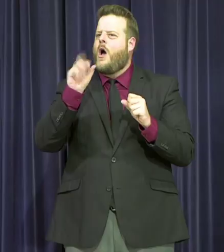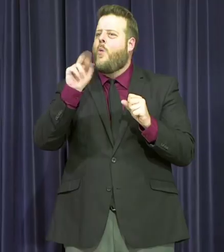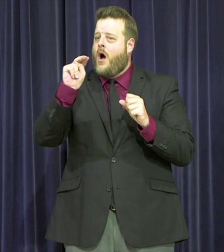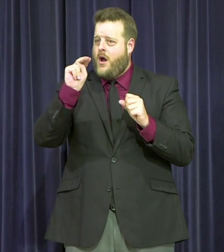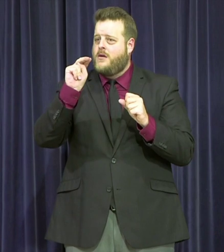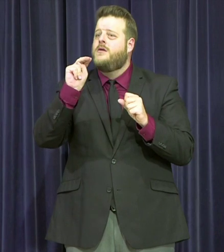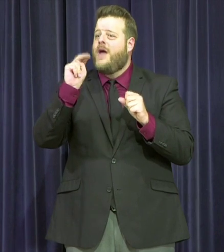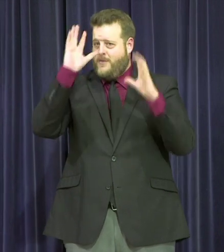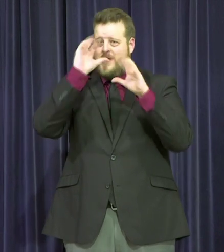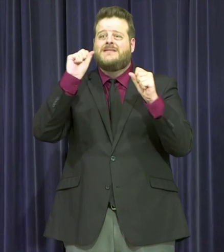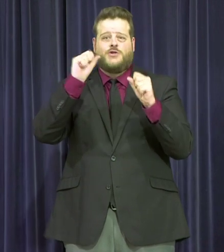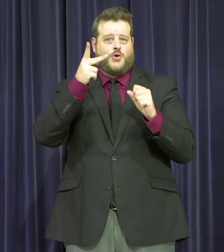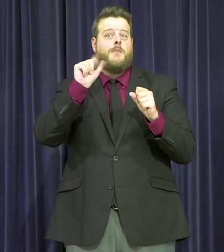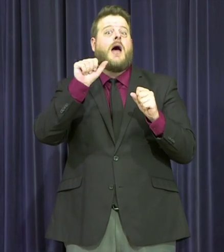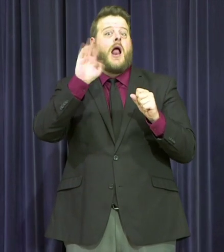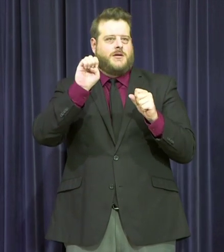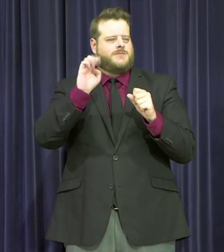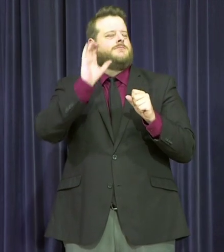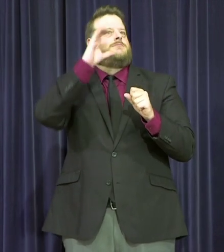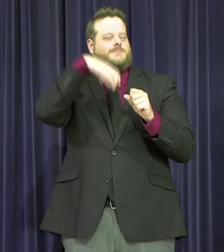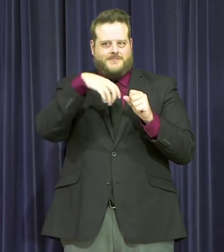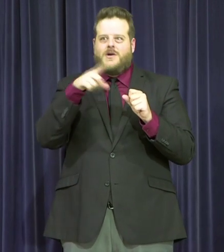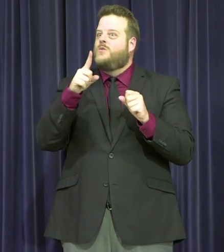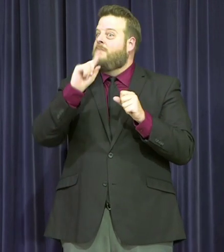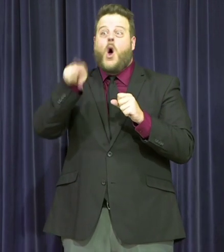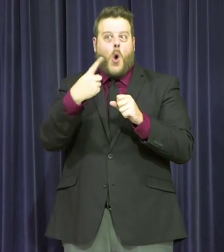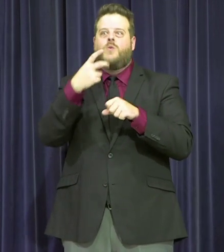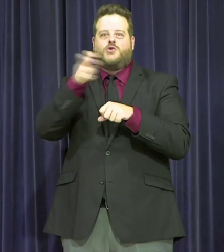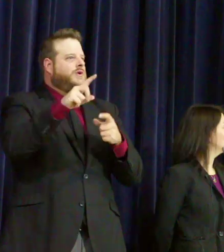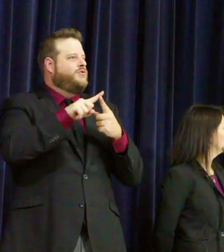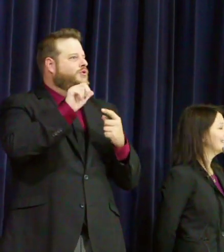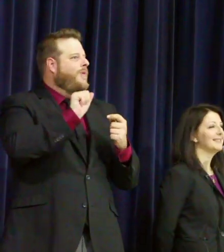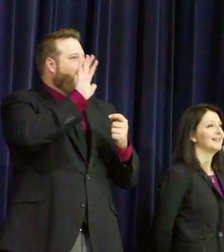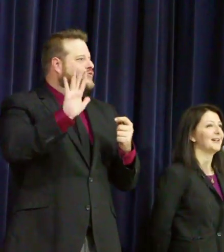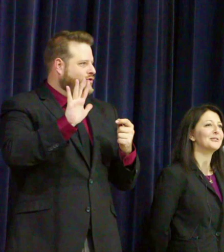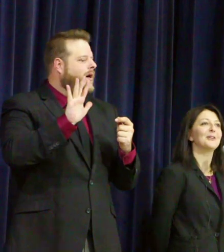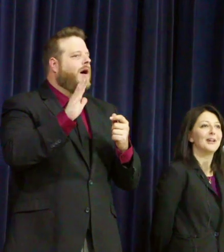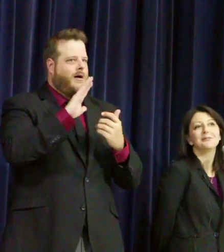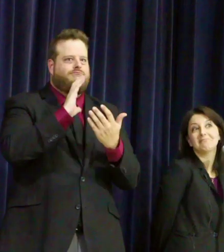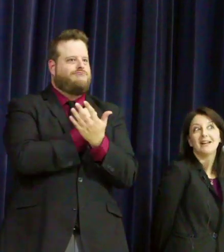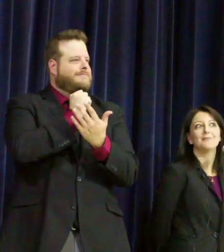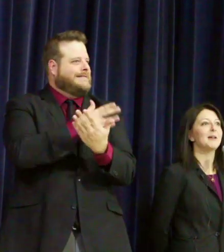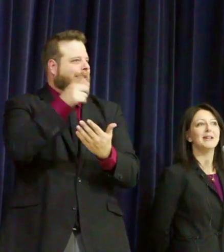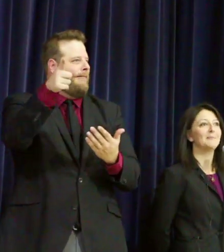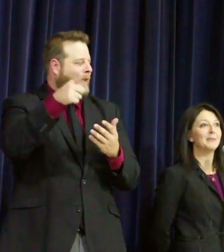palace which is so unusual. My only trip ever to Asia – to get to sing there.